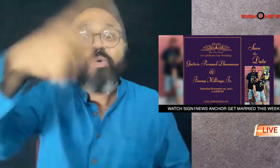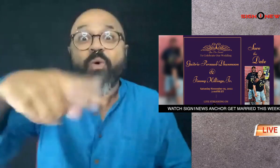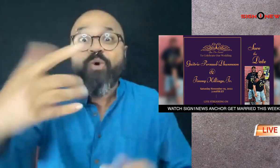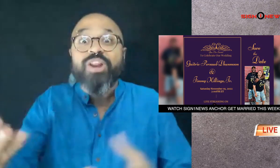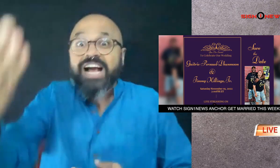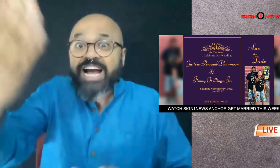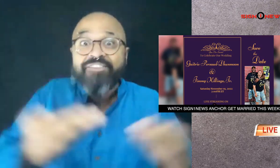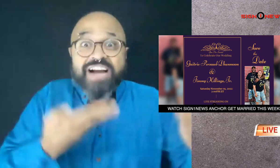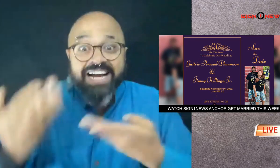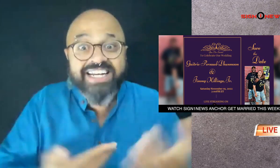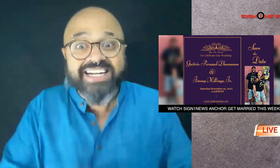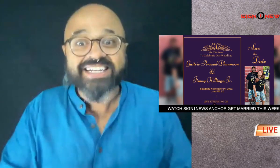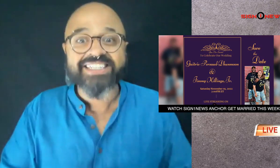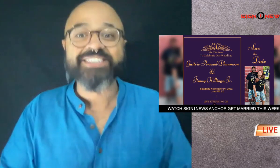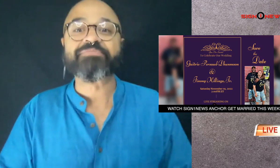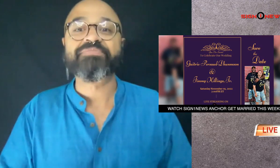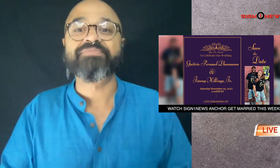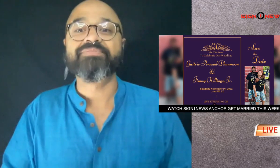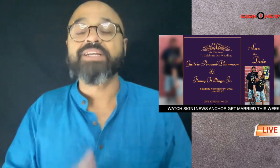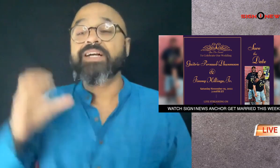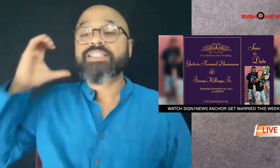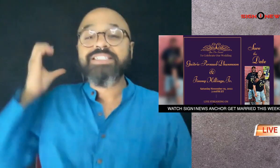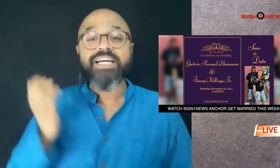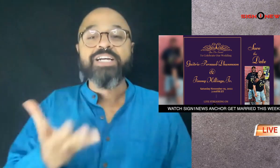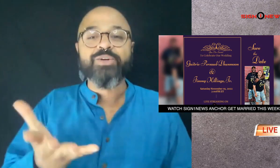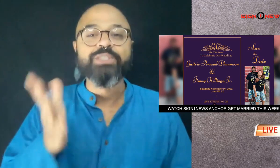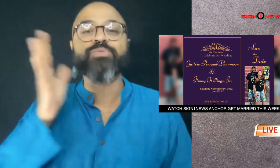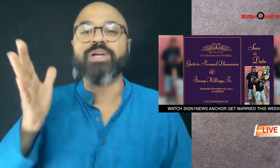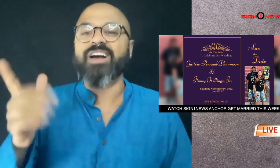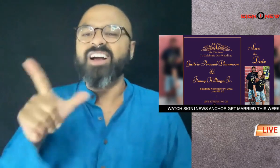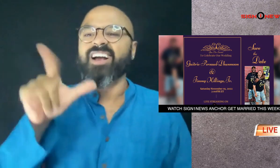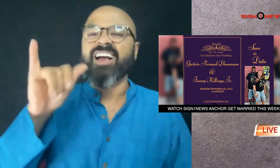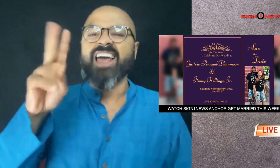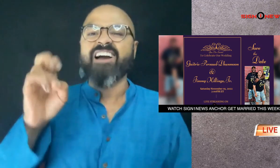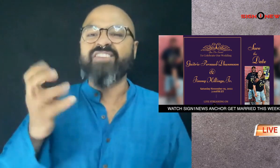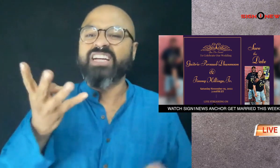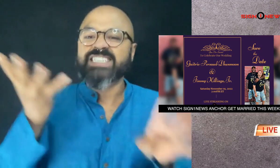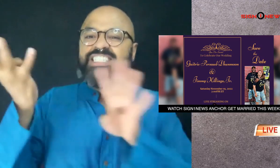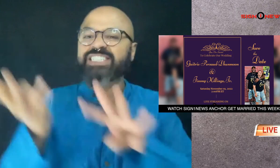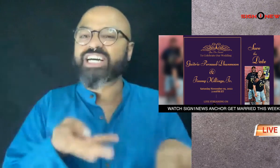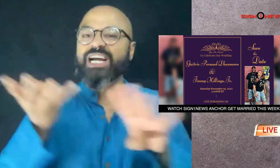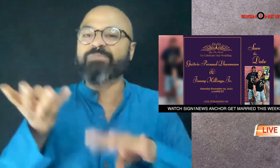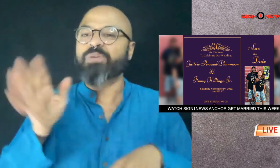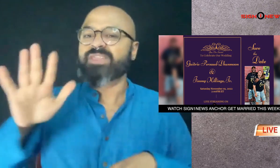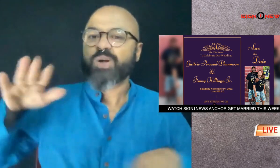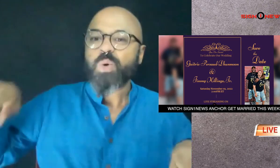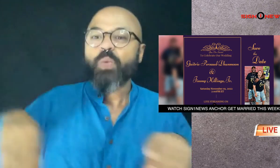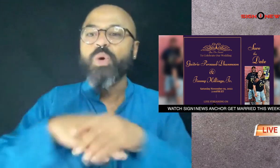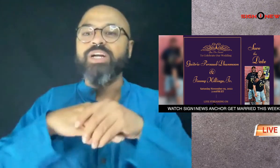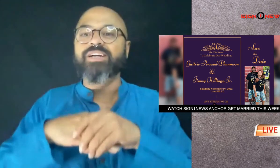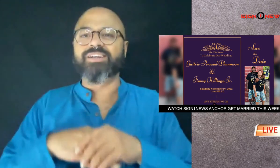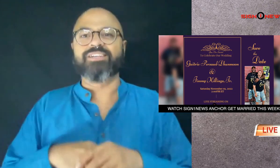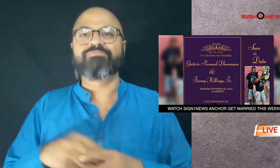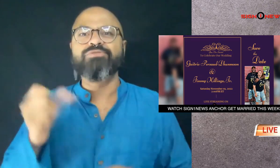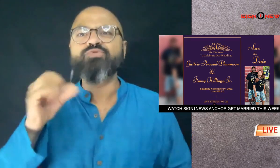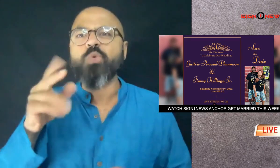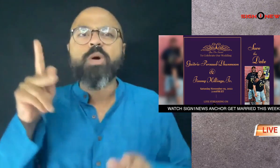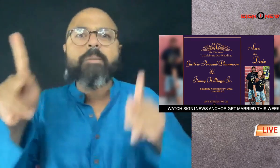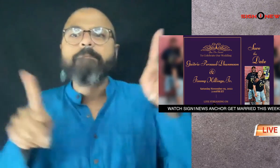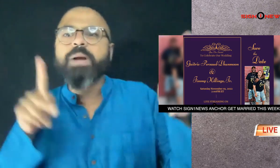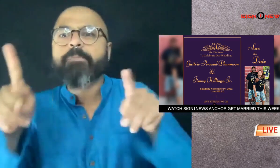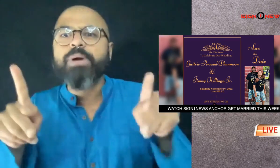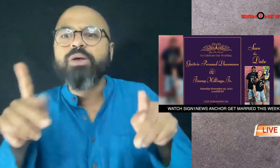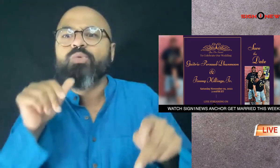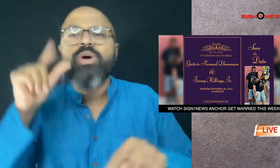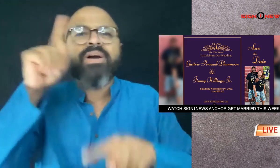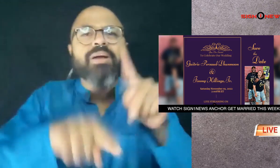Sign1News will live stream the wedding so people who couldn't be there in person like